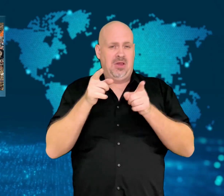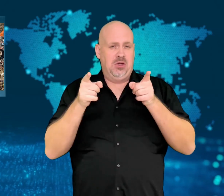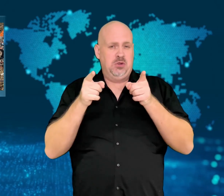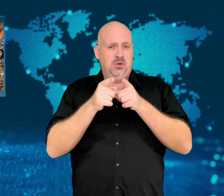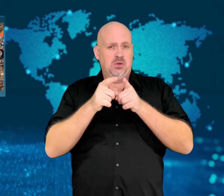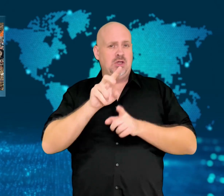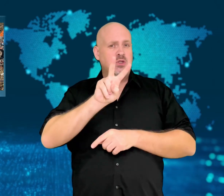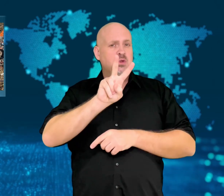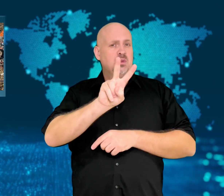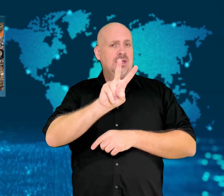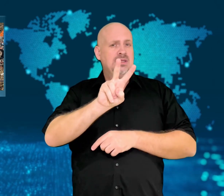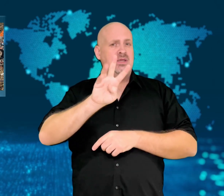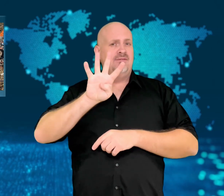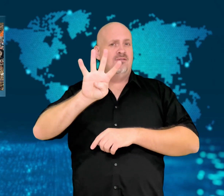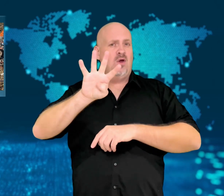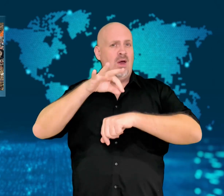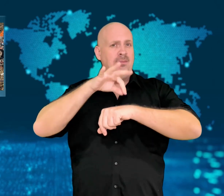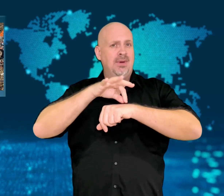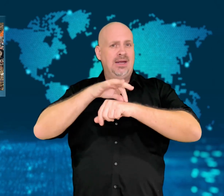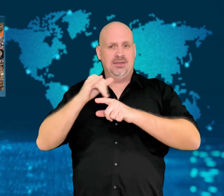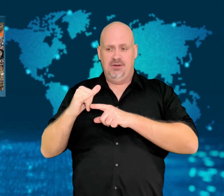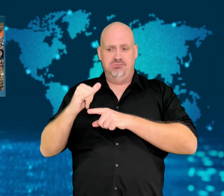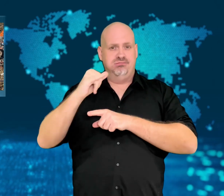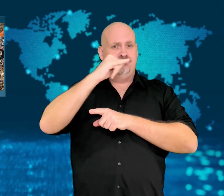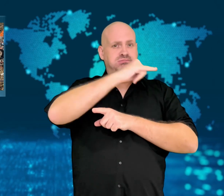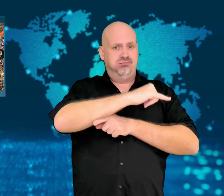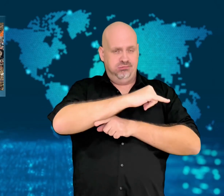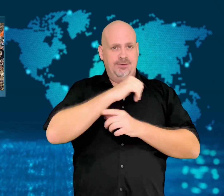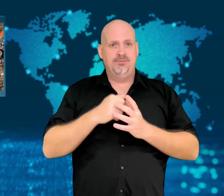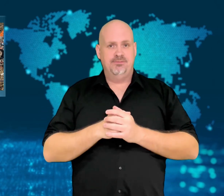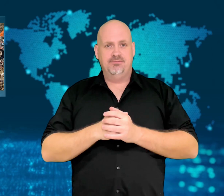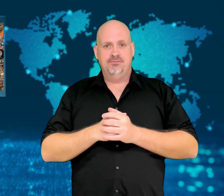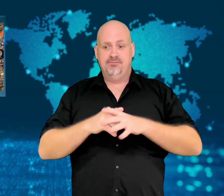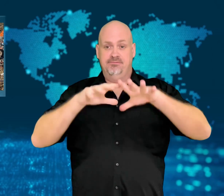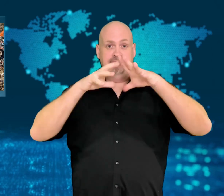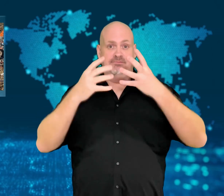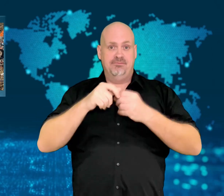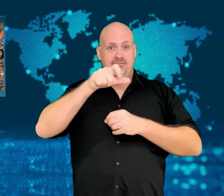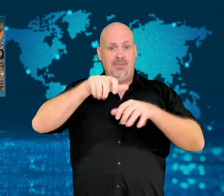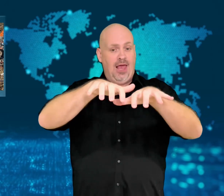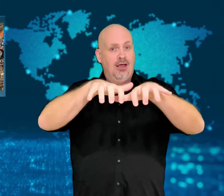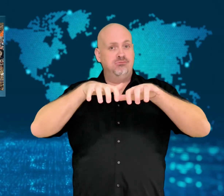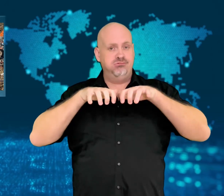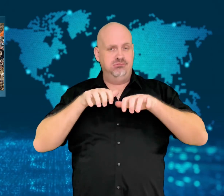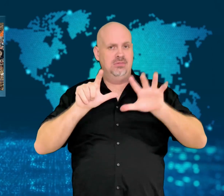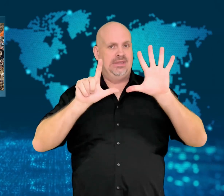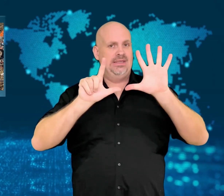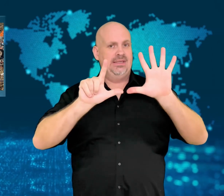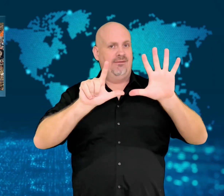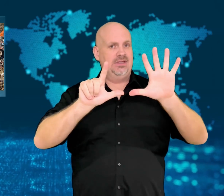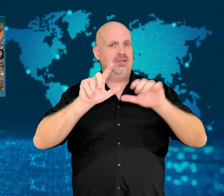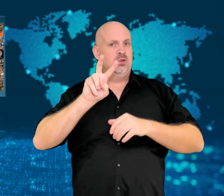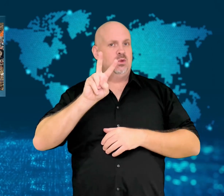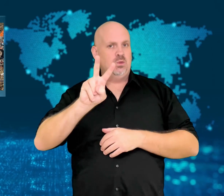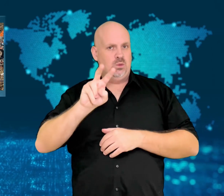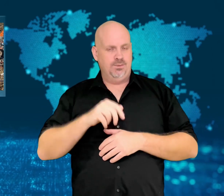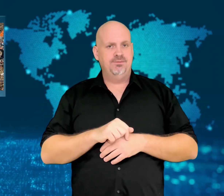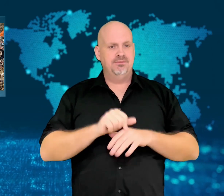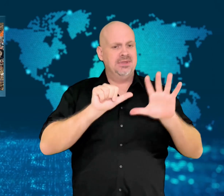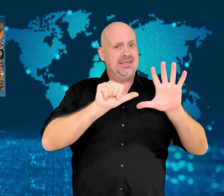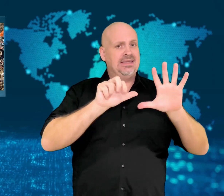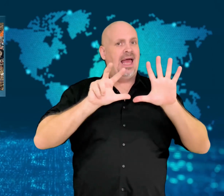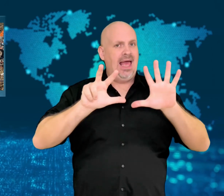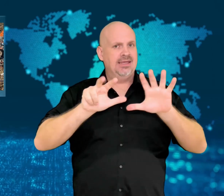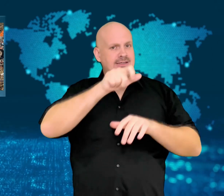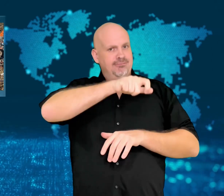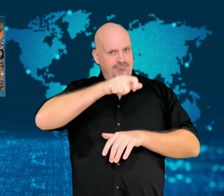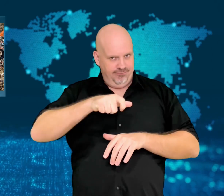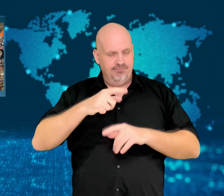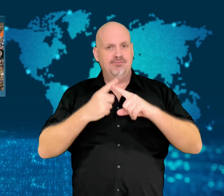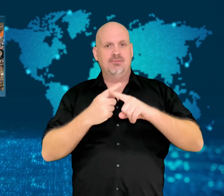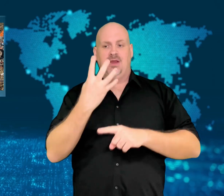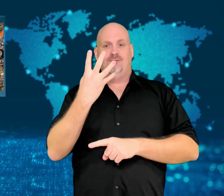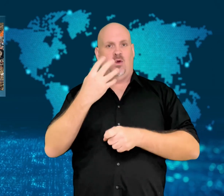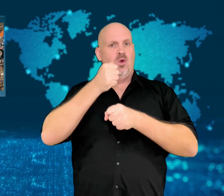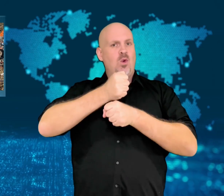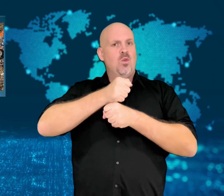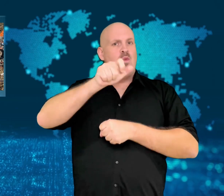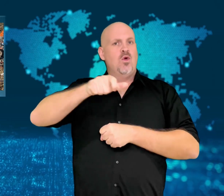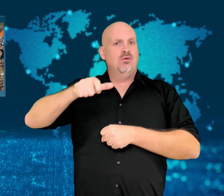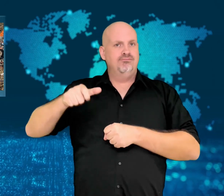It was carrying 72 people, including 68 passengers and four crew members.